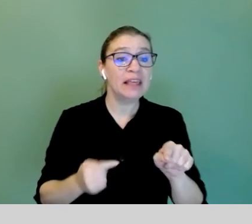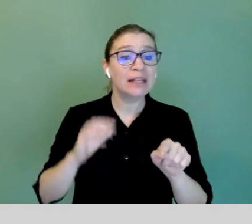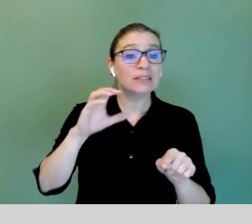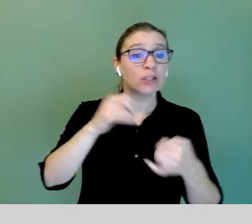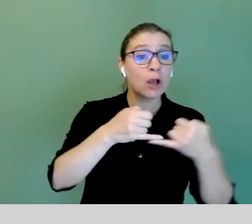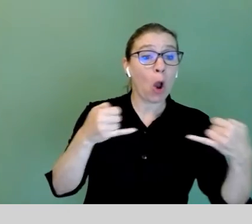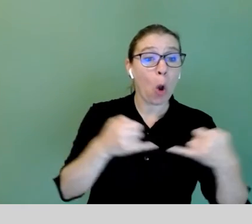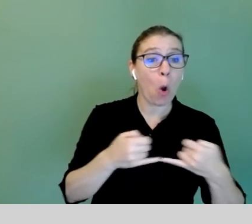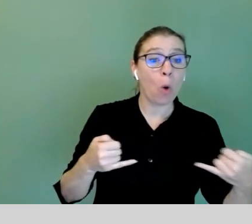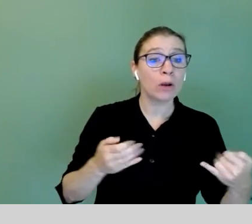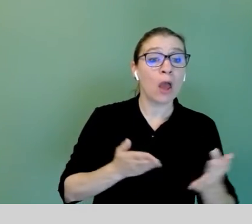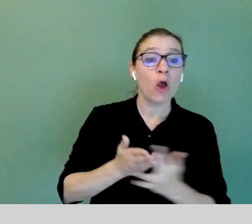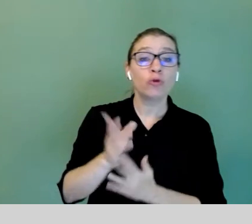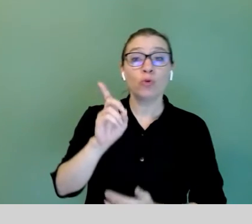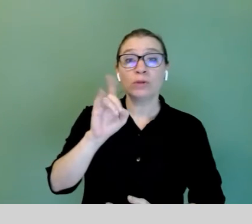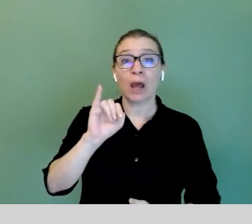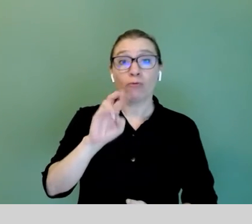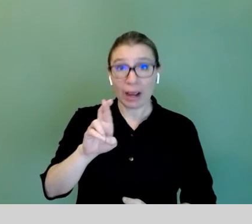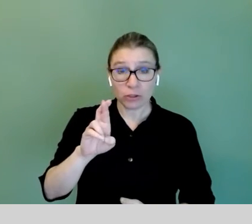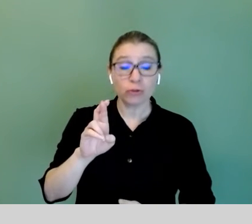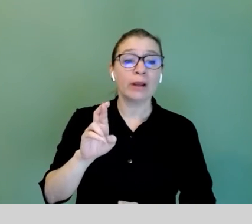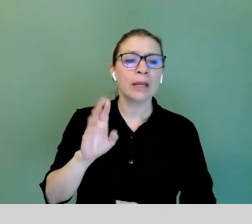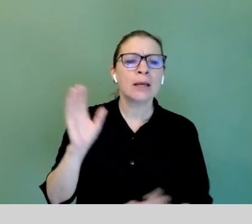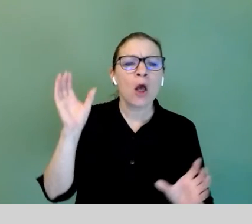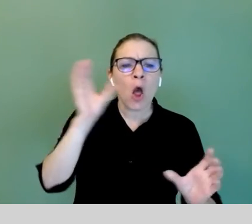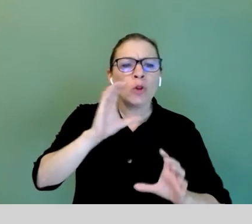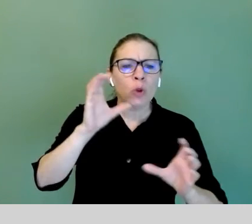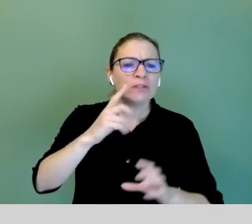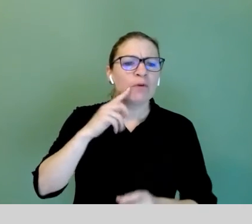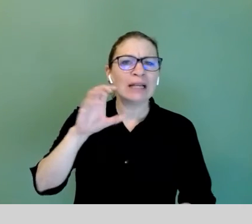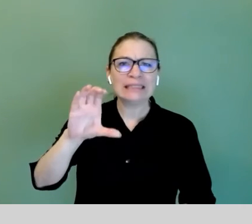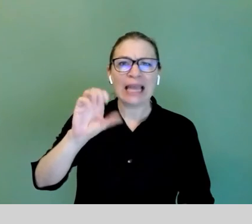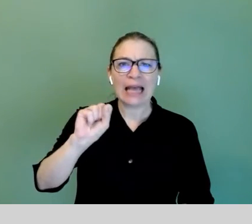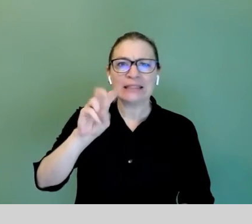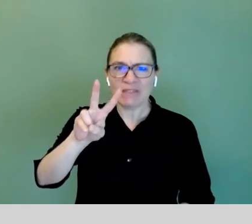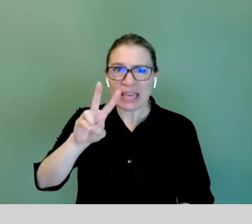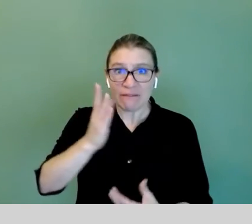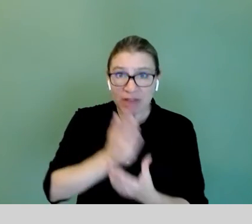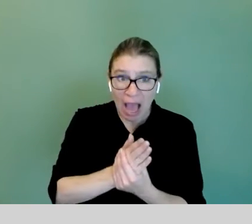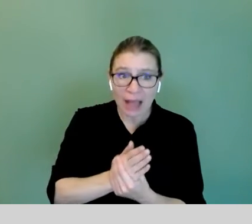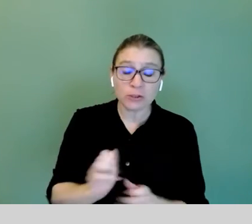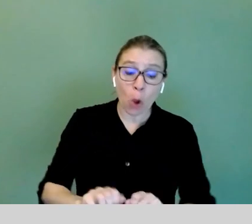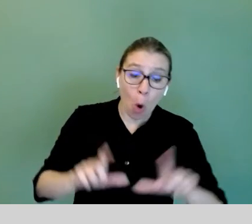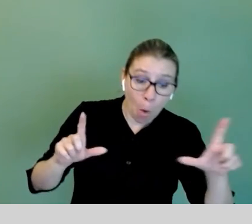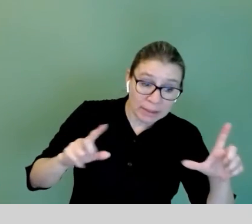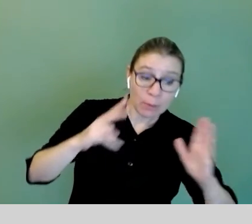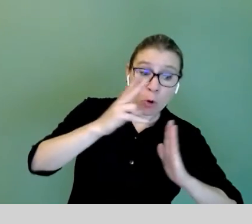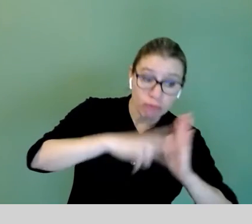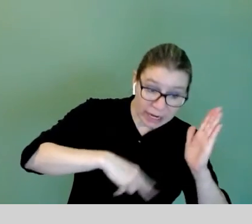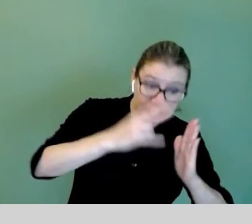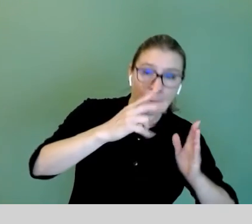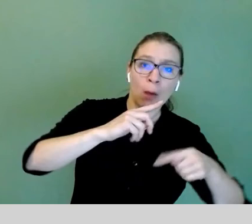So for example, this code in Python 2 that goes through a directory, looks for CSV files, opens them, reads them,